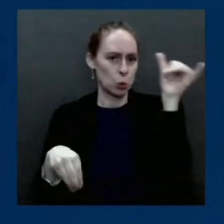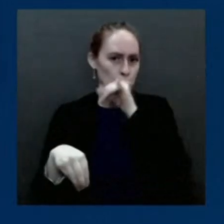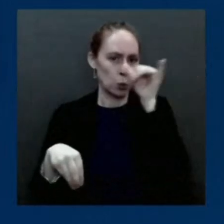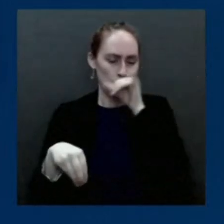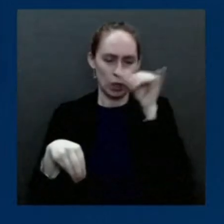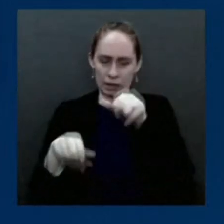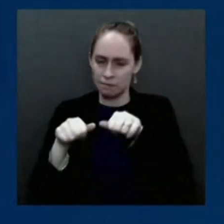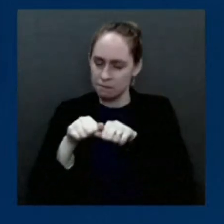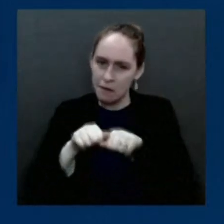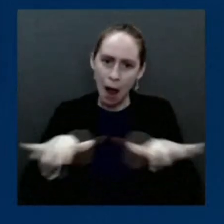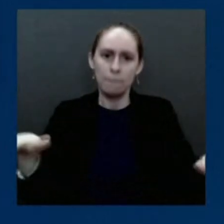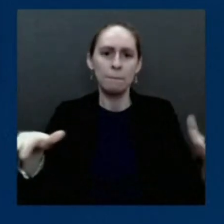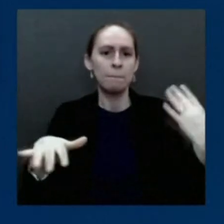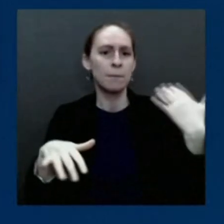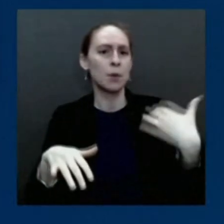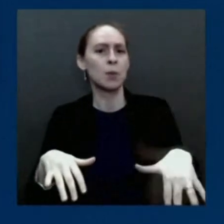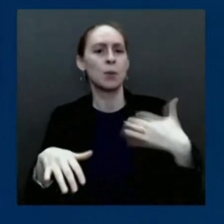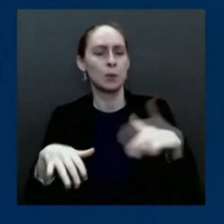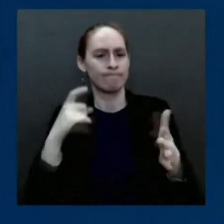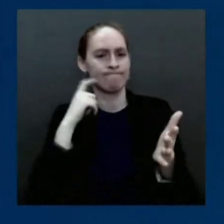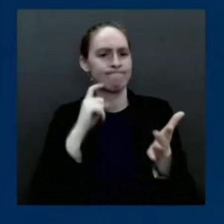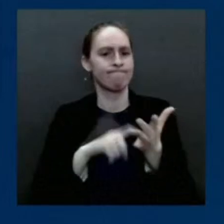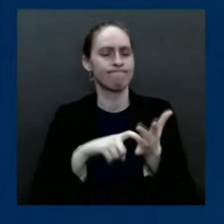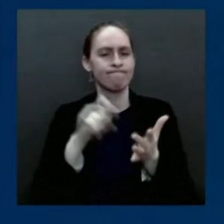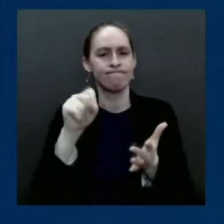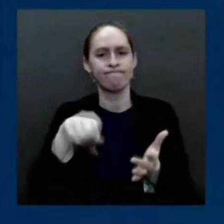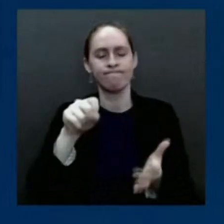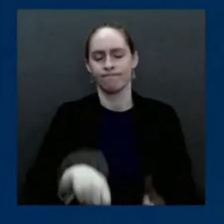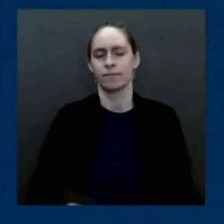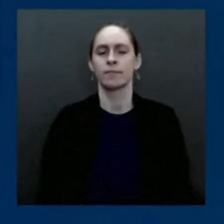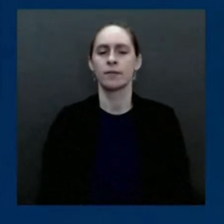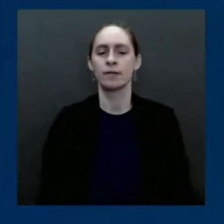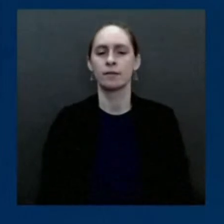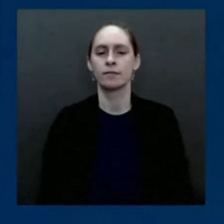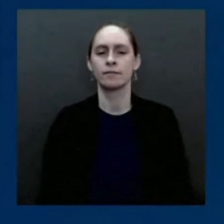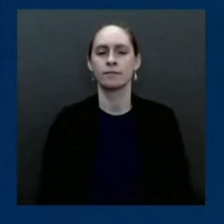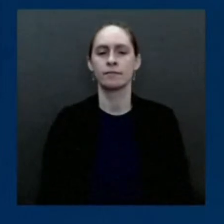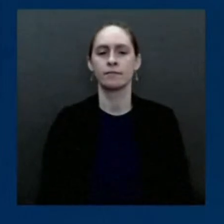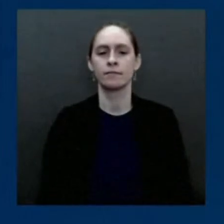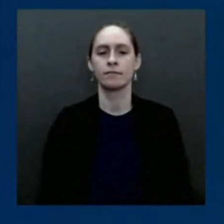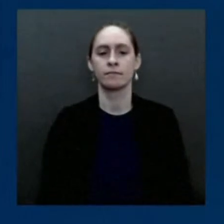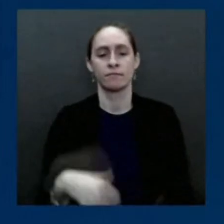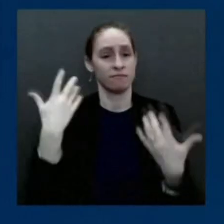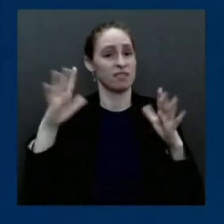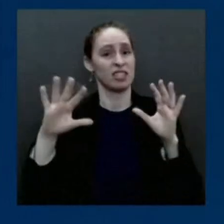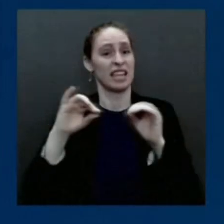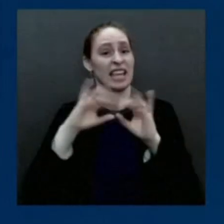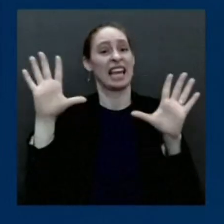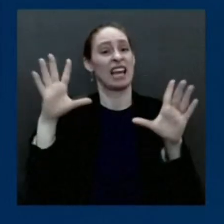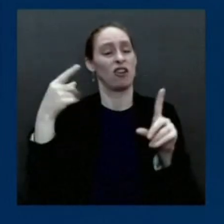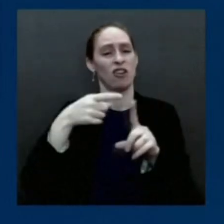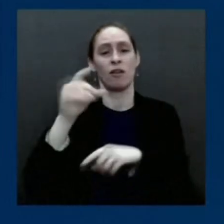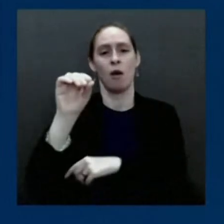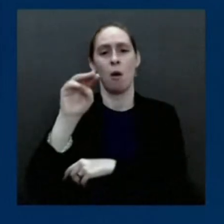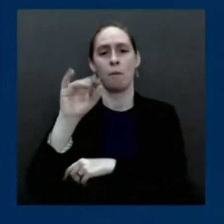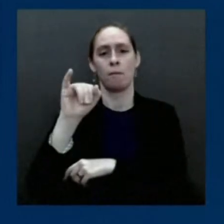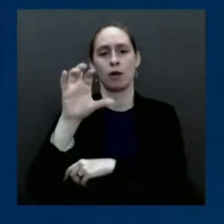THE RAPID INCREASE IN CASES WE ARE SEEING ACROSS THE COUNTRY